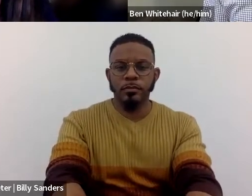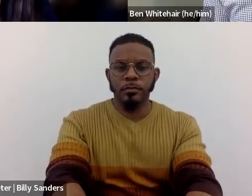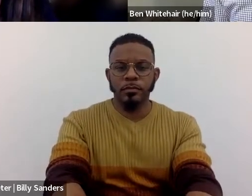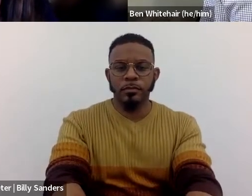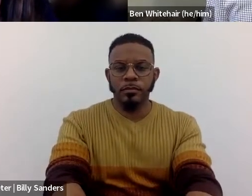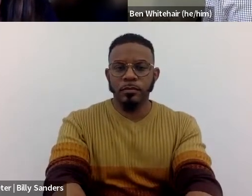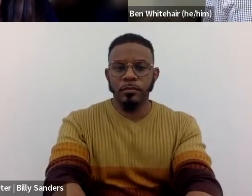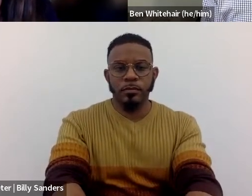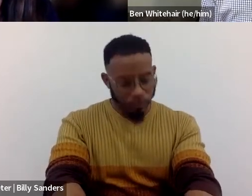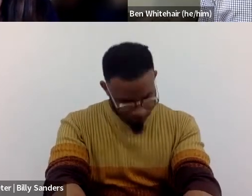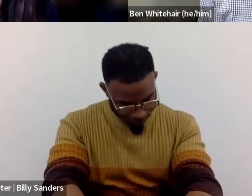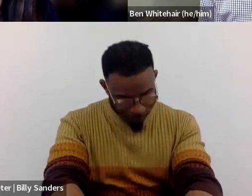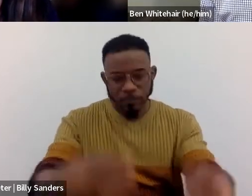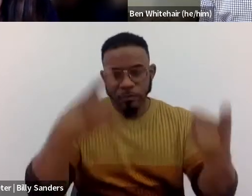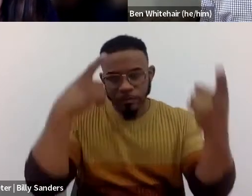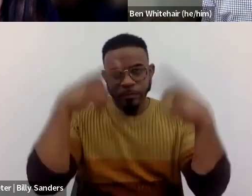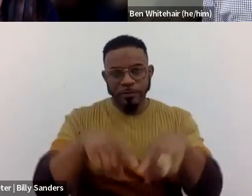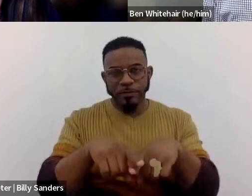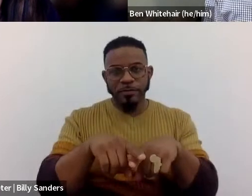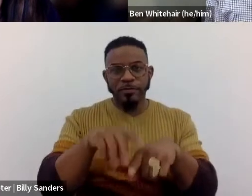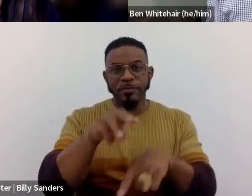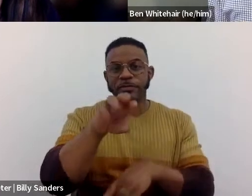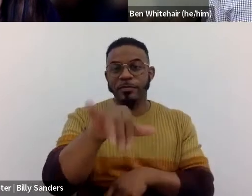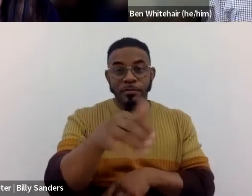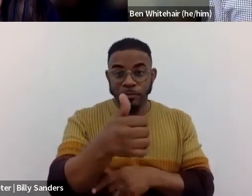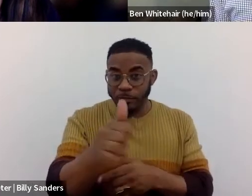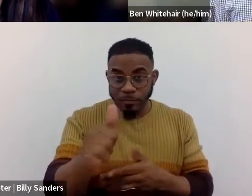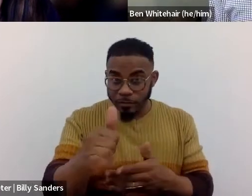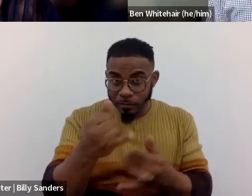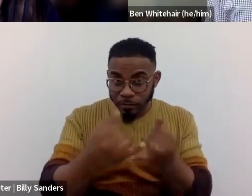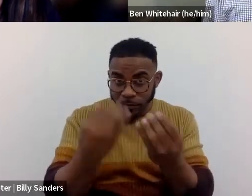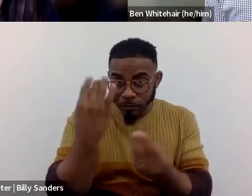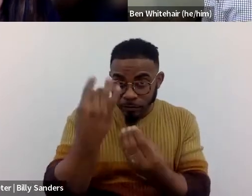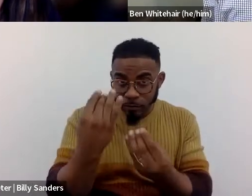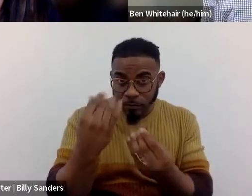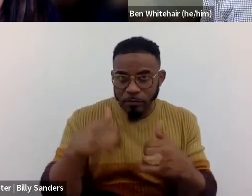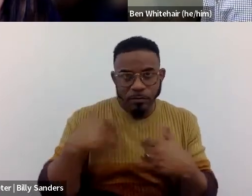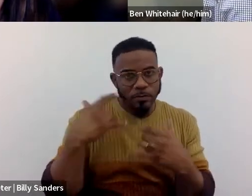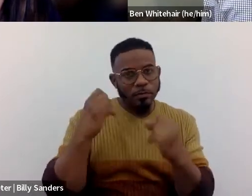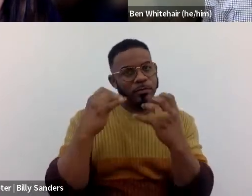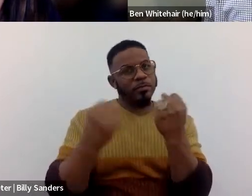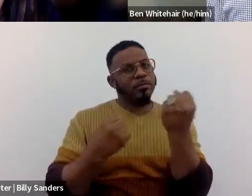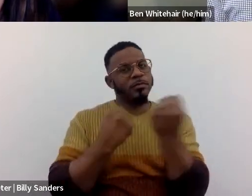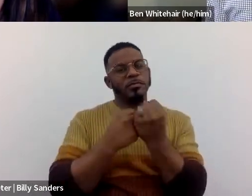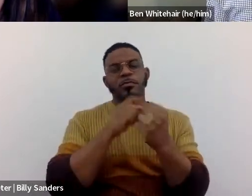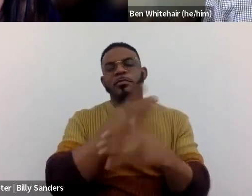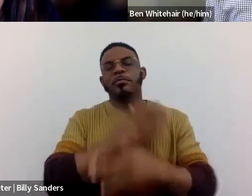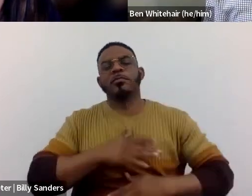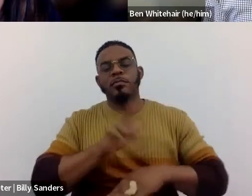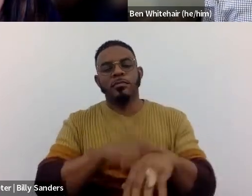Here, here, Mary, any final thoughts? This has been so supportive, I really appreciate your time.